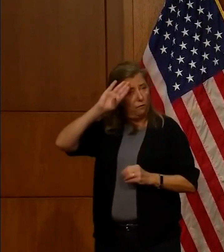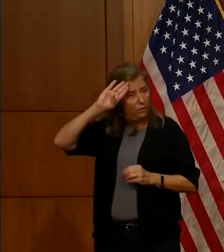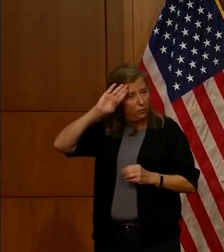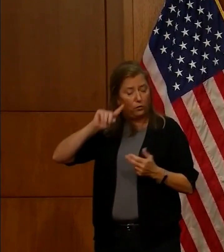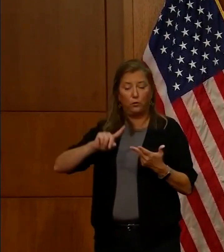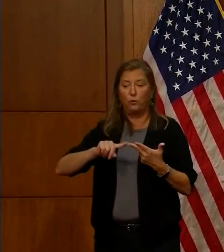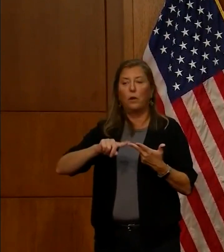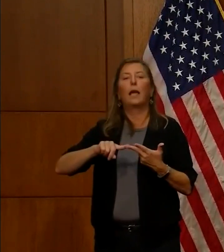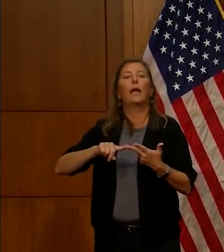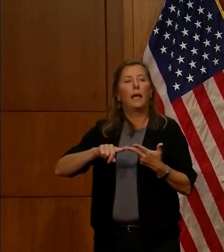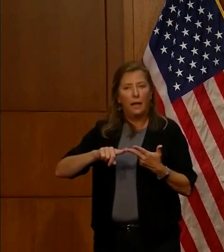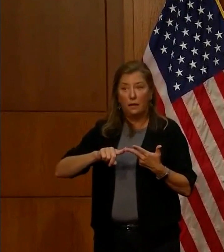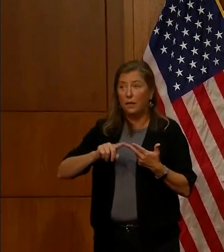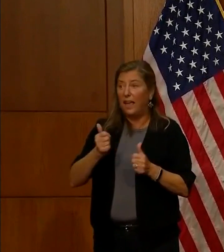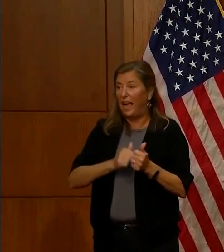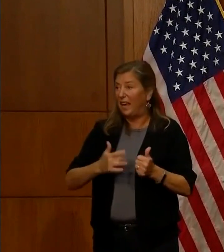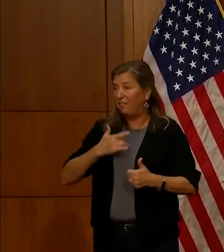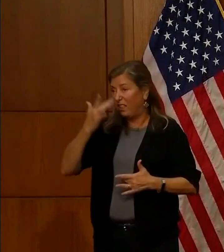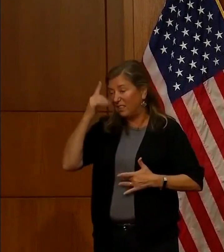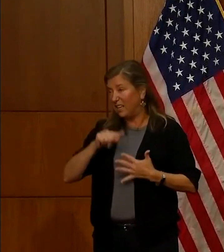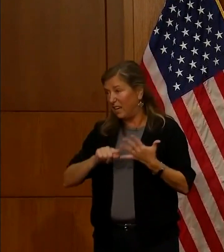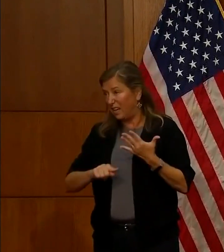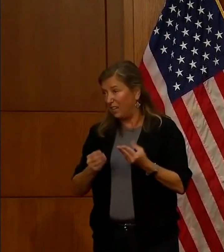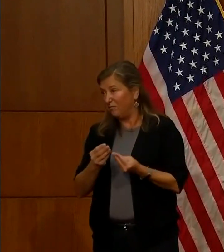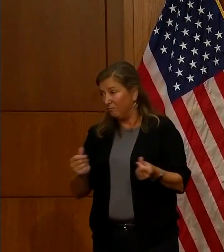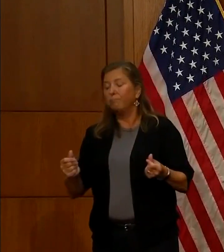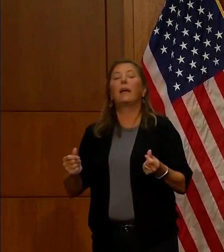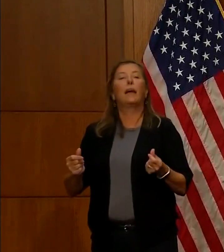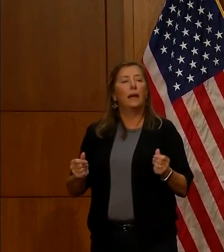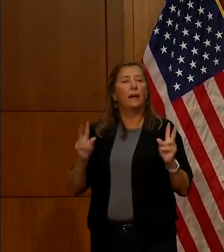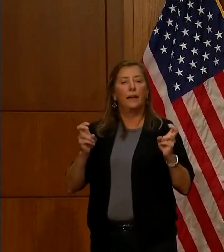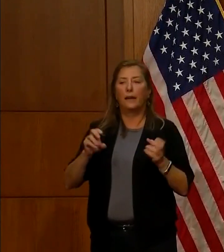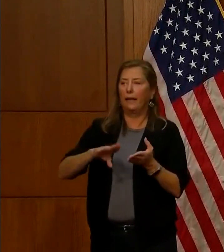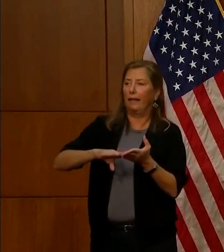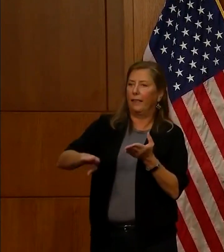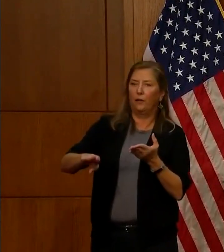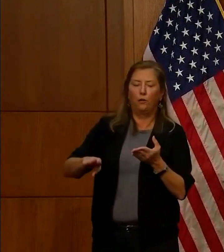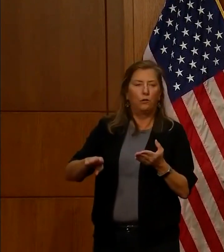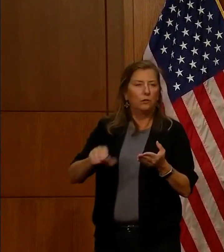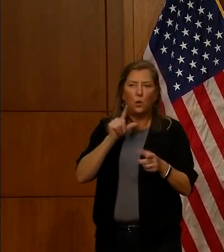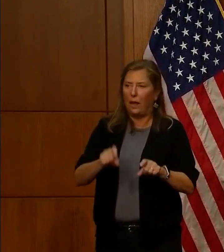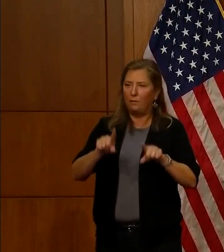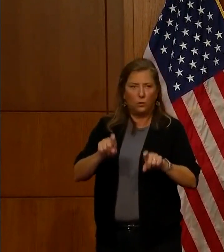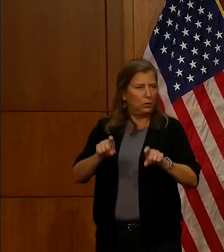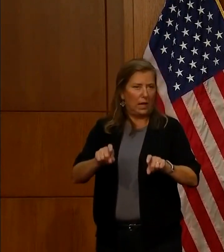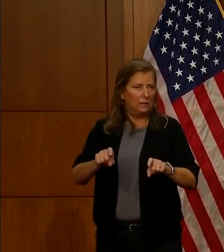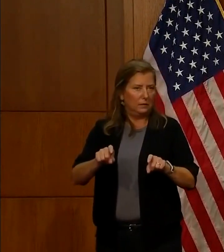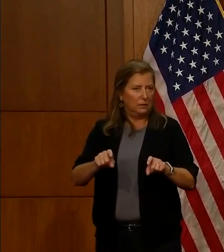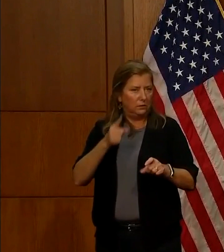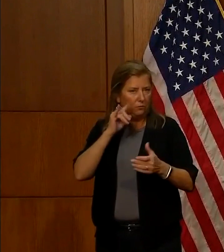GREATER THAN TWENTY FOUR HOURS WITHOUT A FEVER. AND THREE RESOLUTION OF YOUR SYMPTOMS YOU